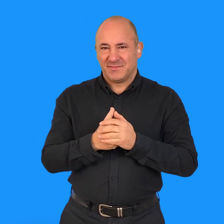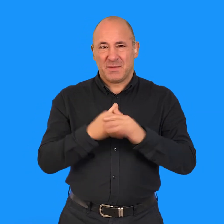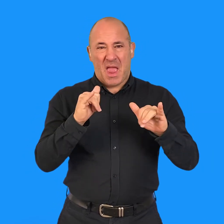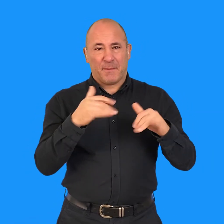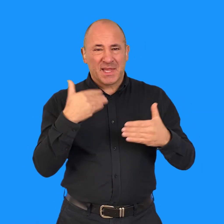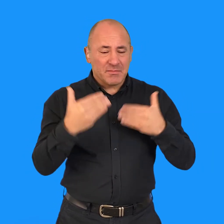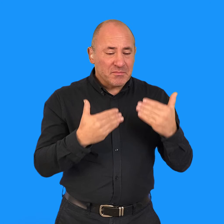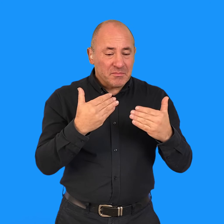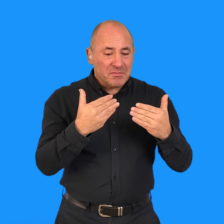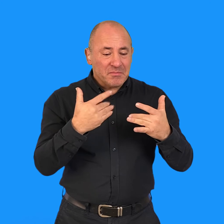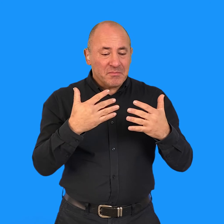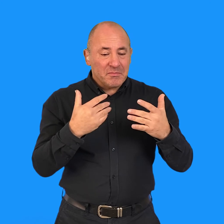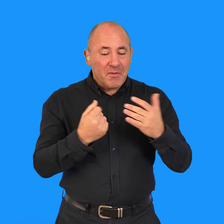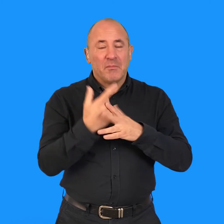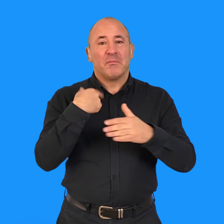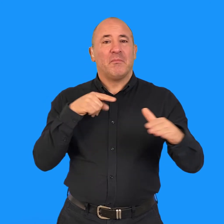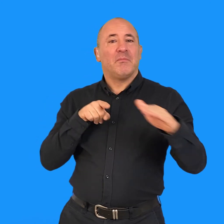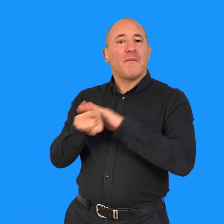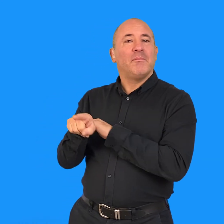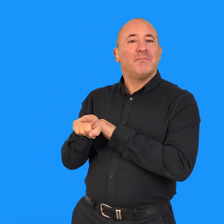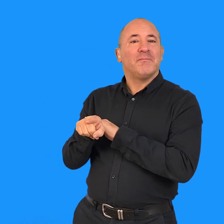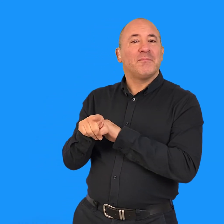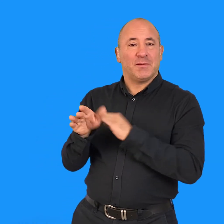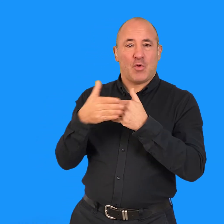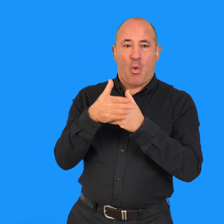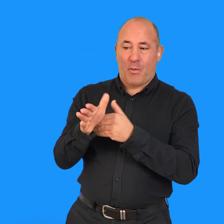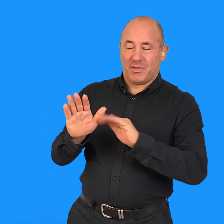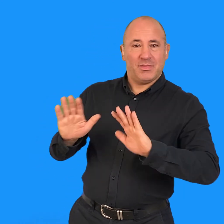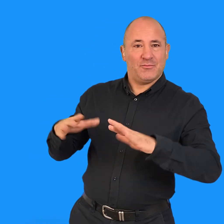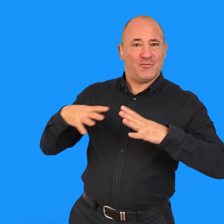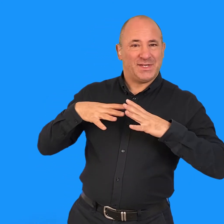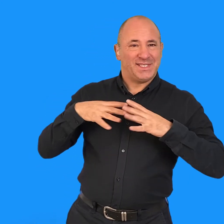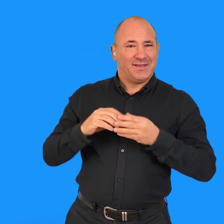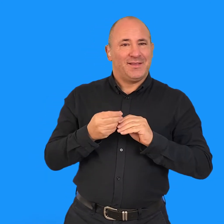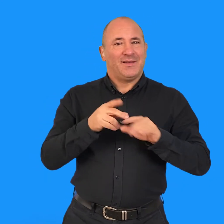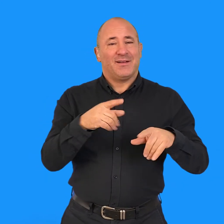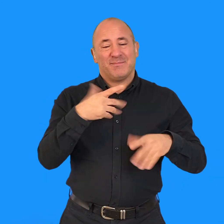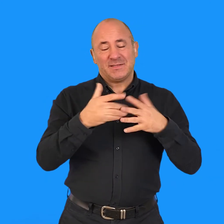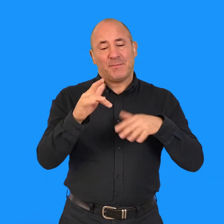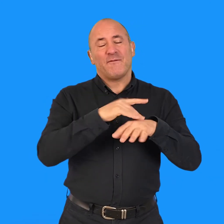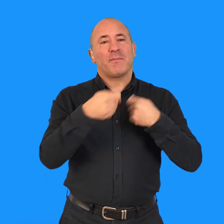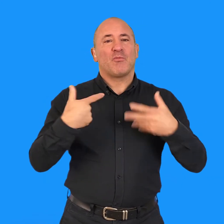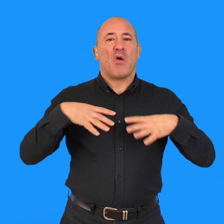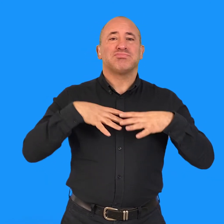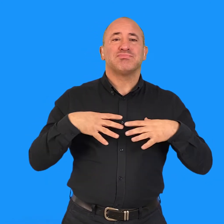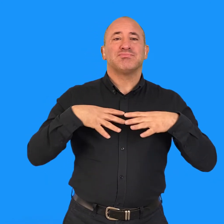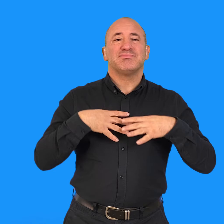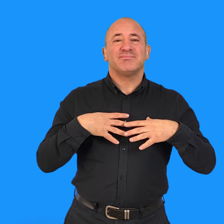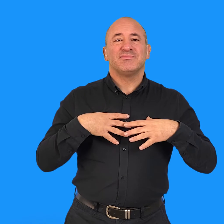and having the door open, creates a purpose relaxed performance, and there's nothing anyone can do about it